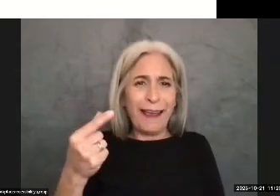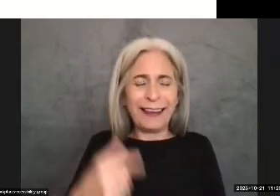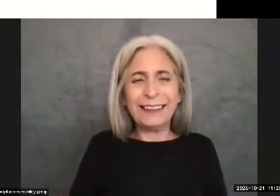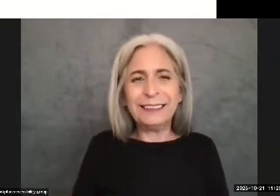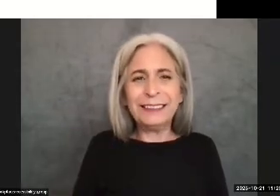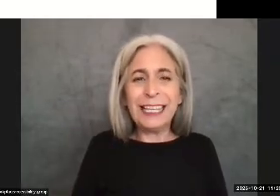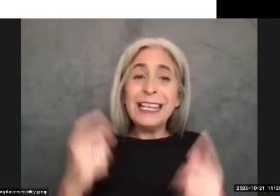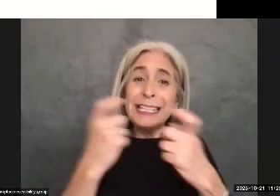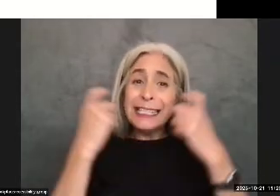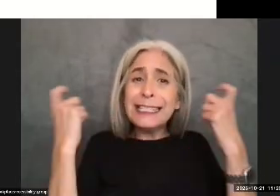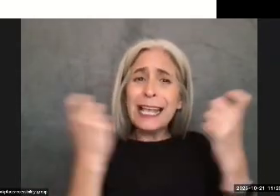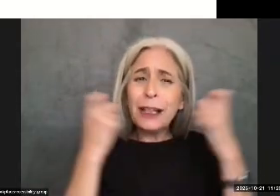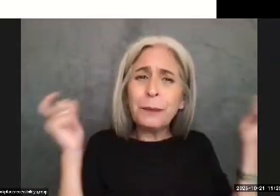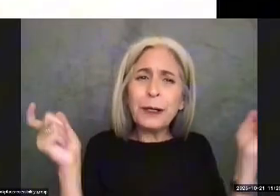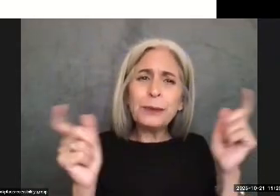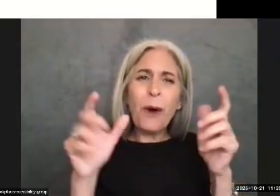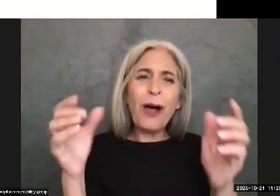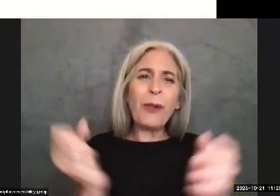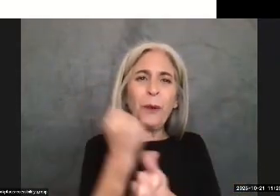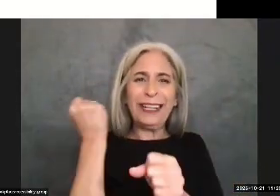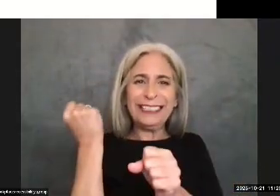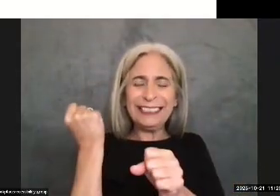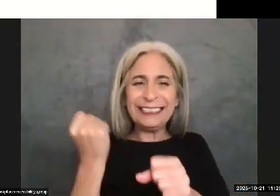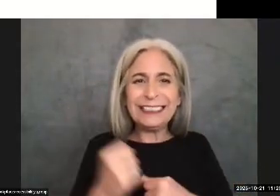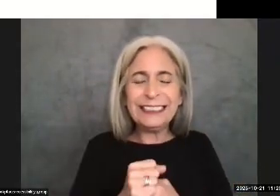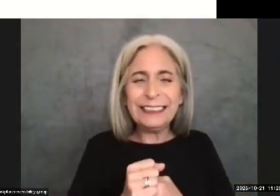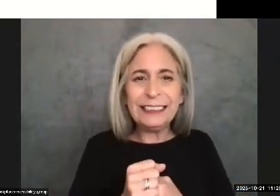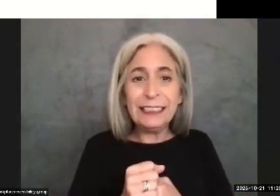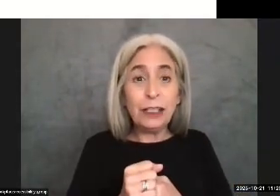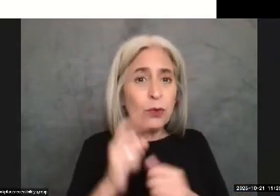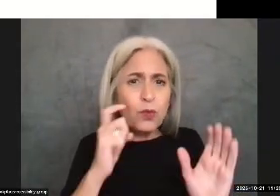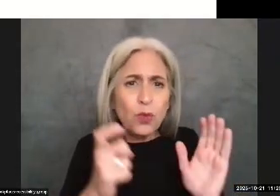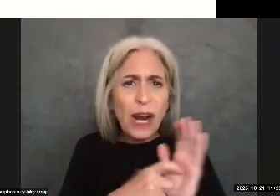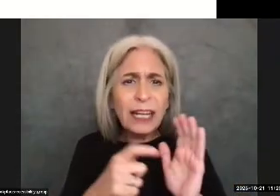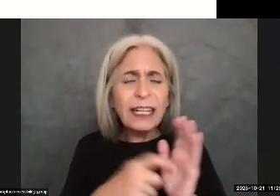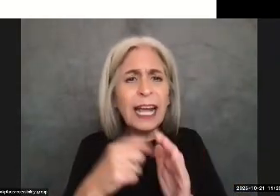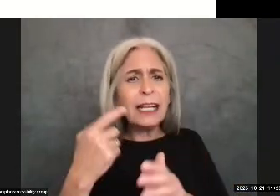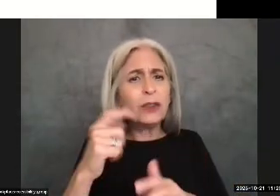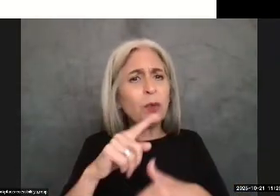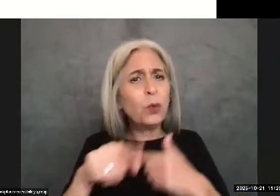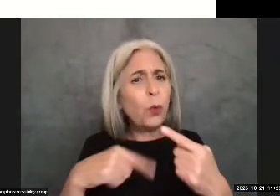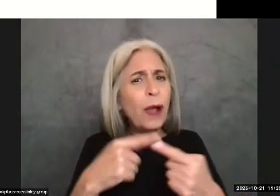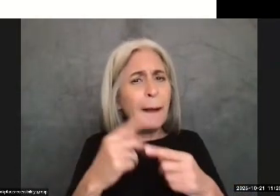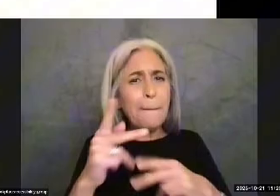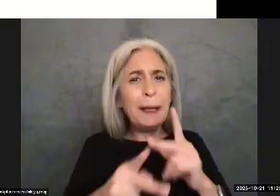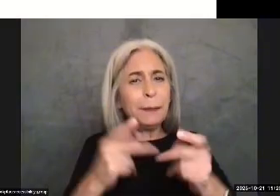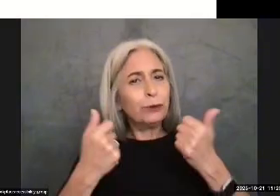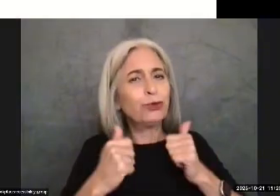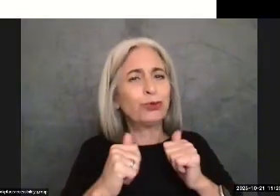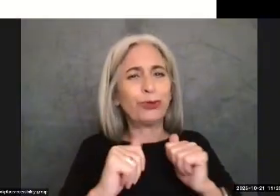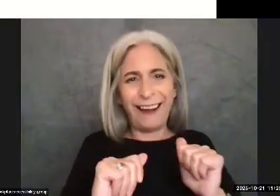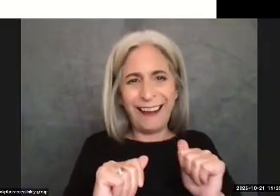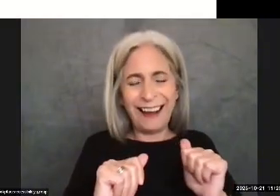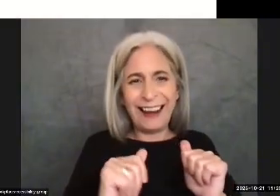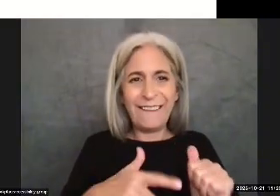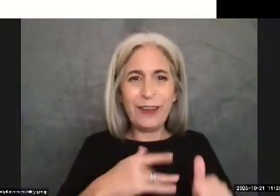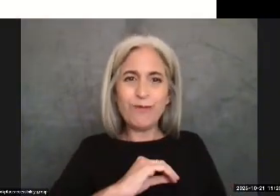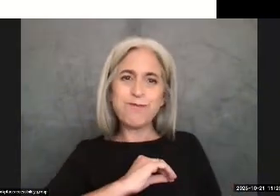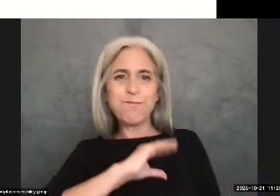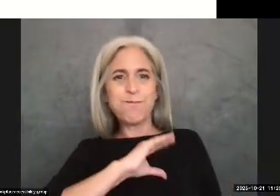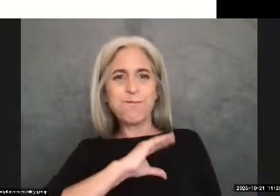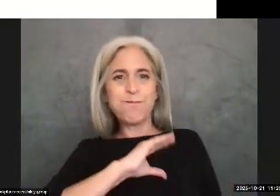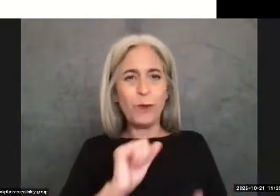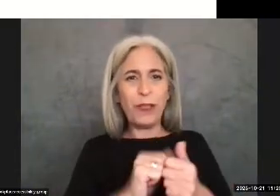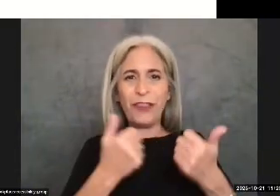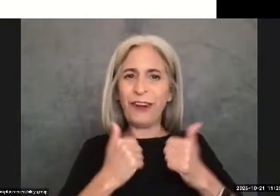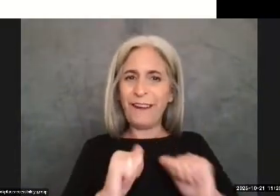Kathleen DeForest: And then celebrate the small wins. Recognizing the effort that people put forth makes them feel good about that effort.